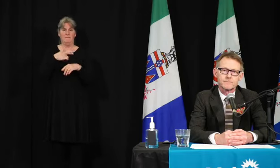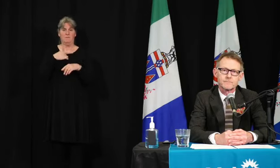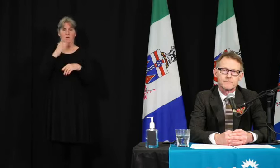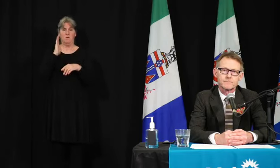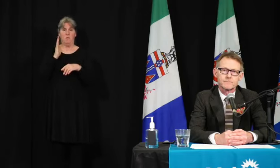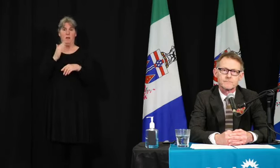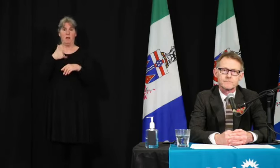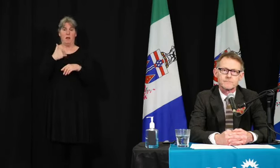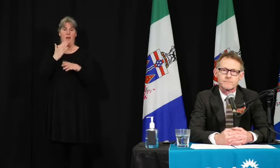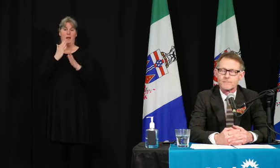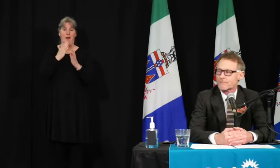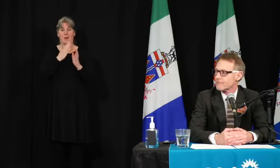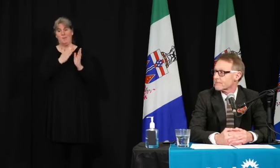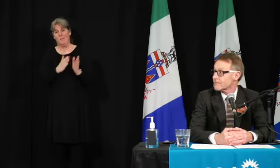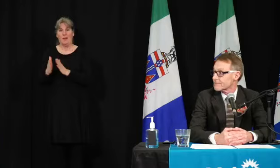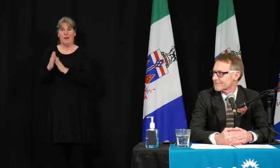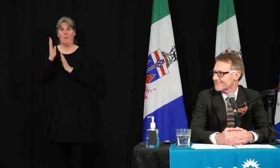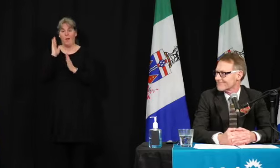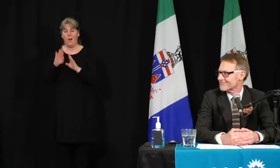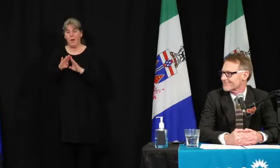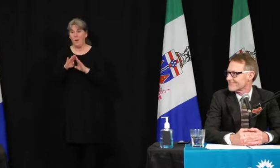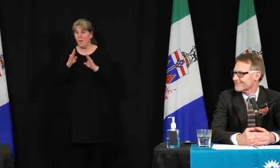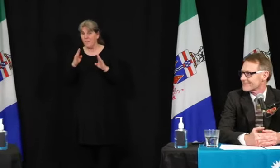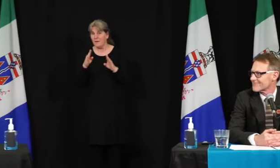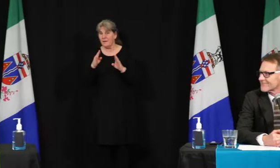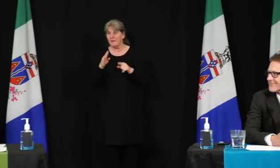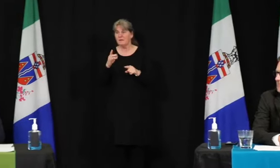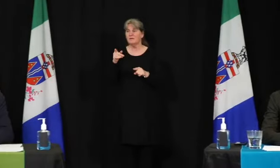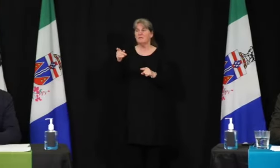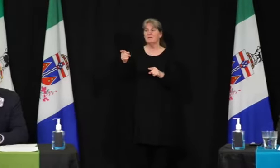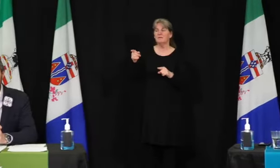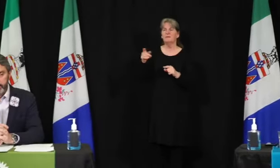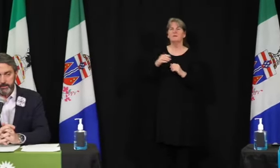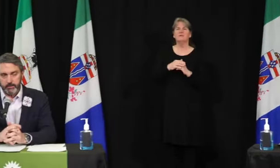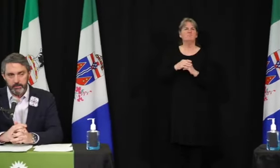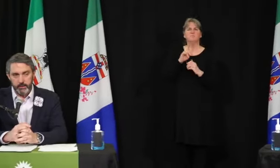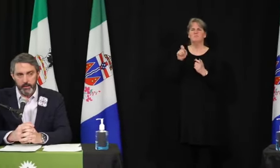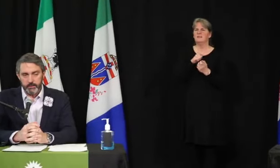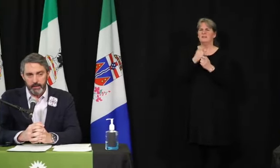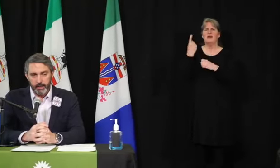for reopening? We don't have dates to